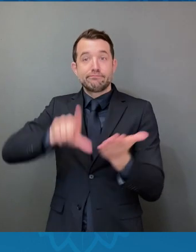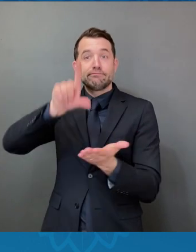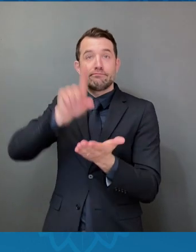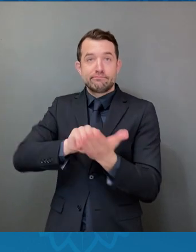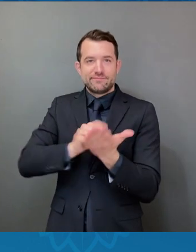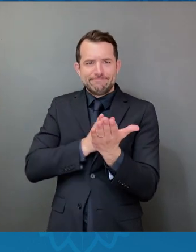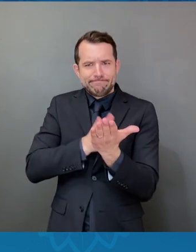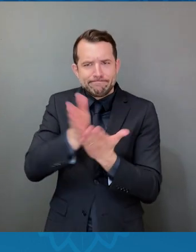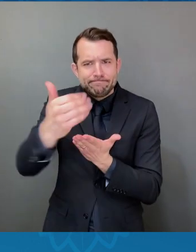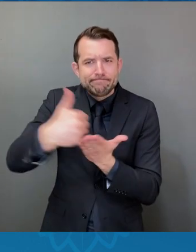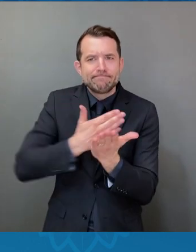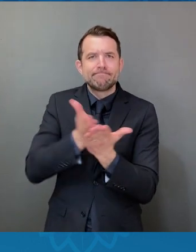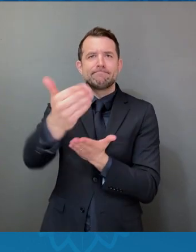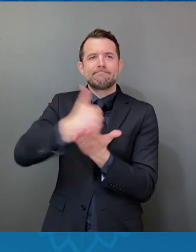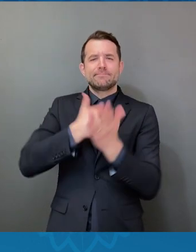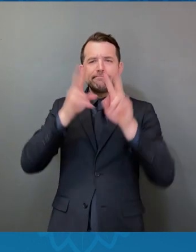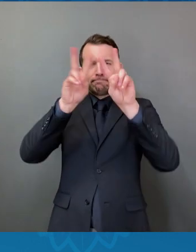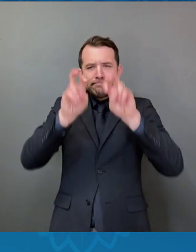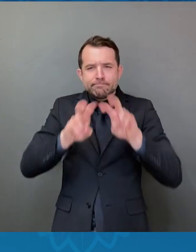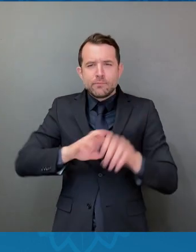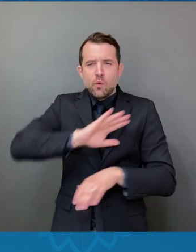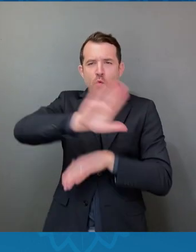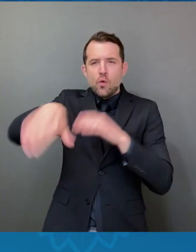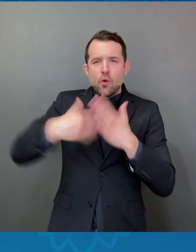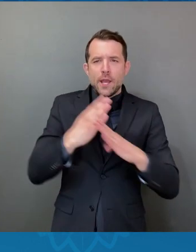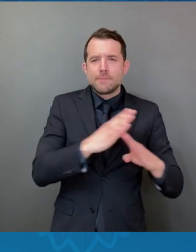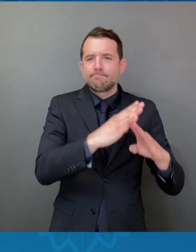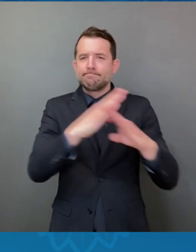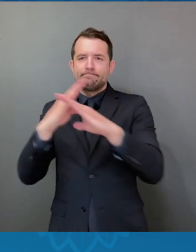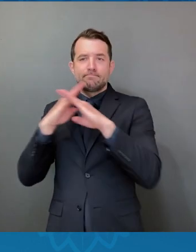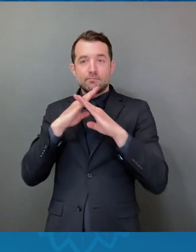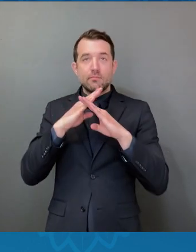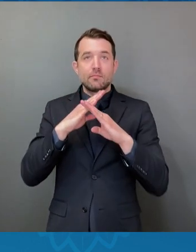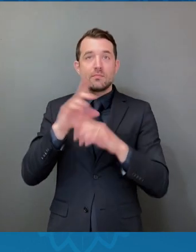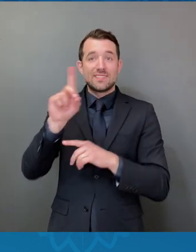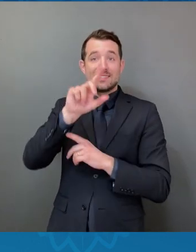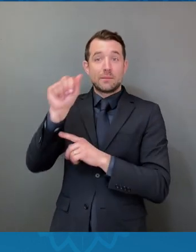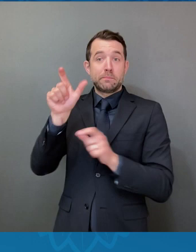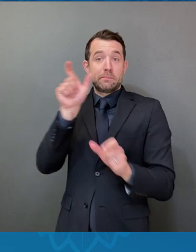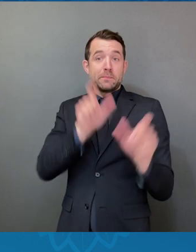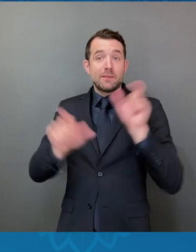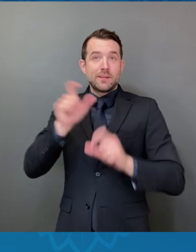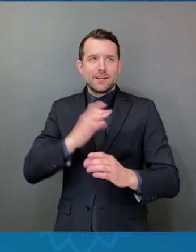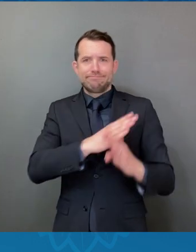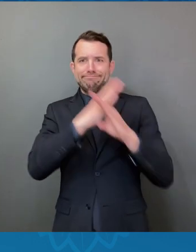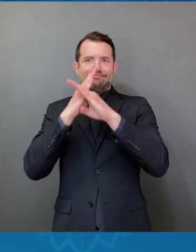when they're voting and offers specific recommendations for what we must do with the sense of urgency